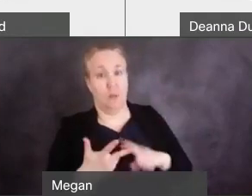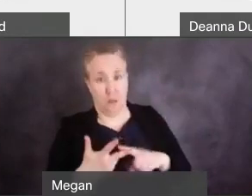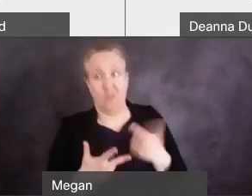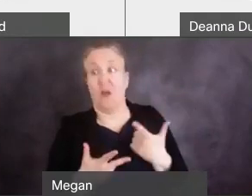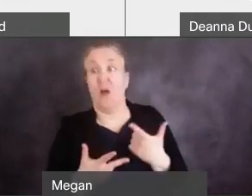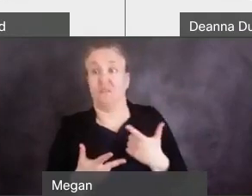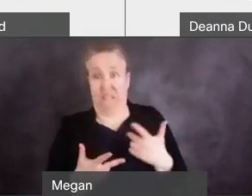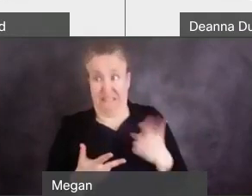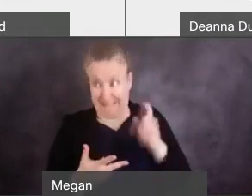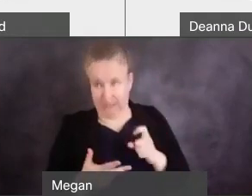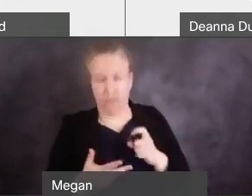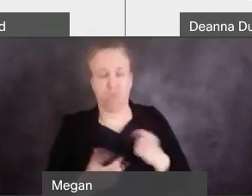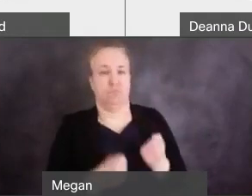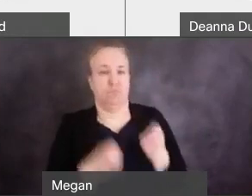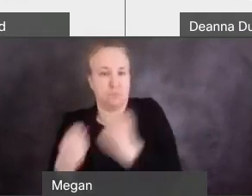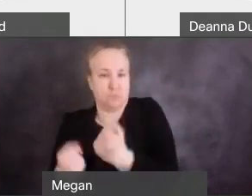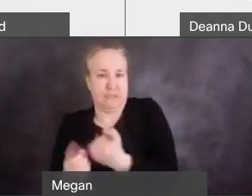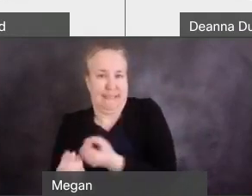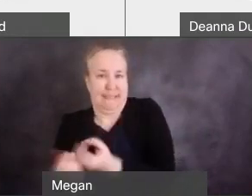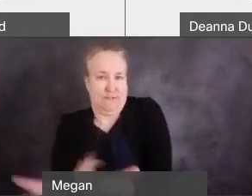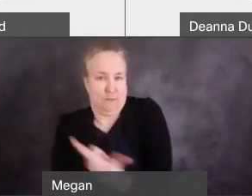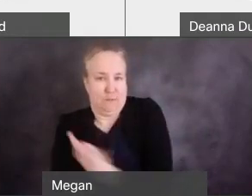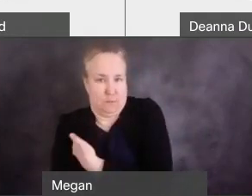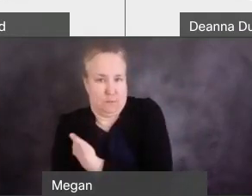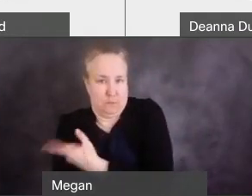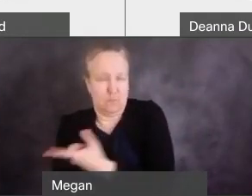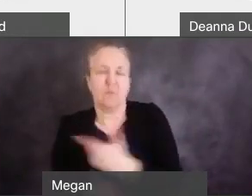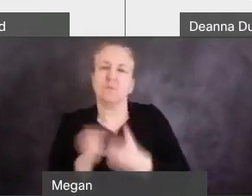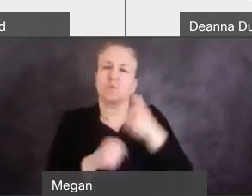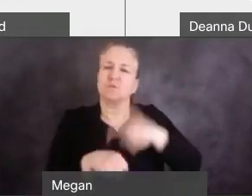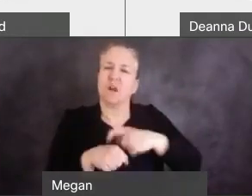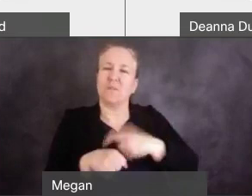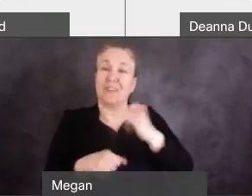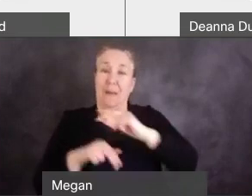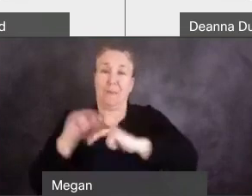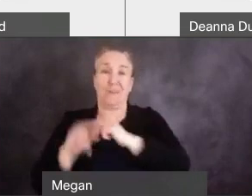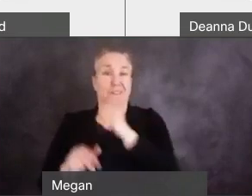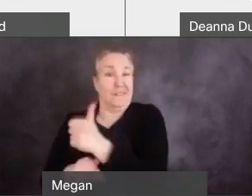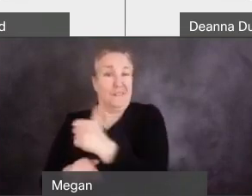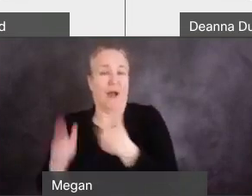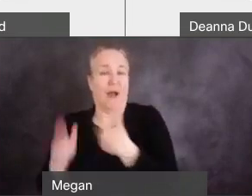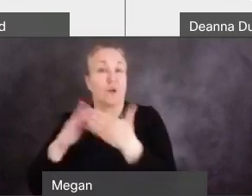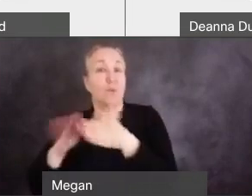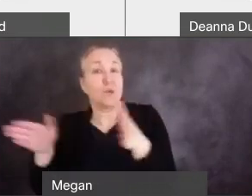So in most cases it will be in a building that has a community room or something like that.